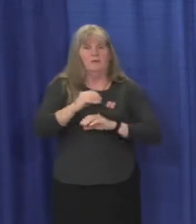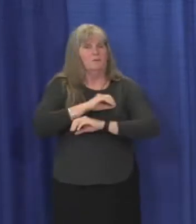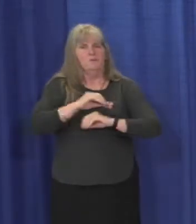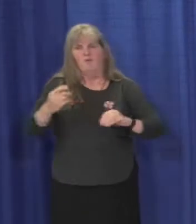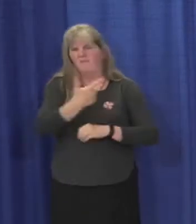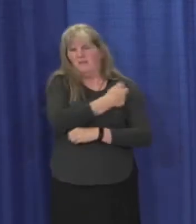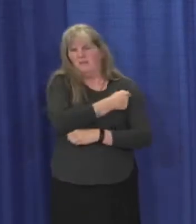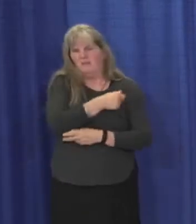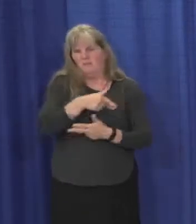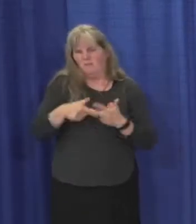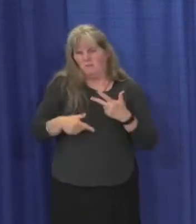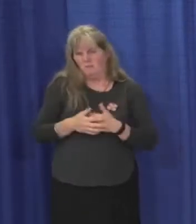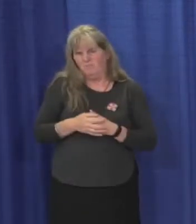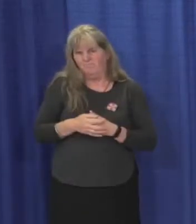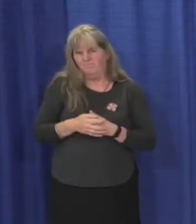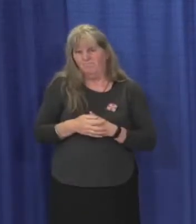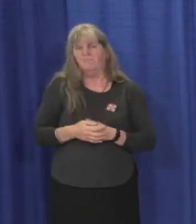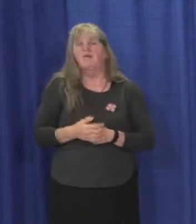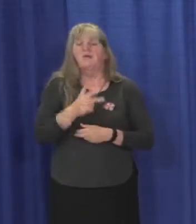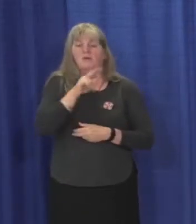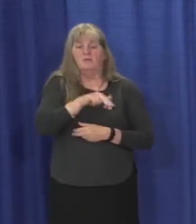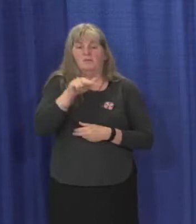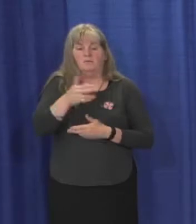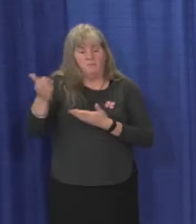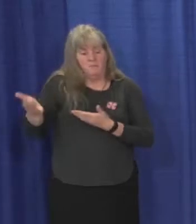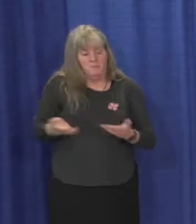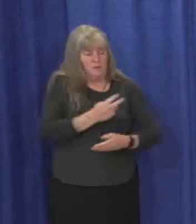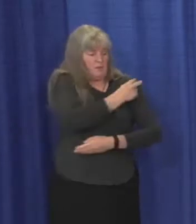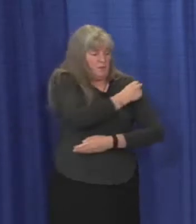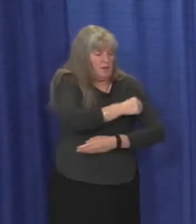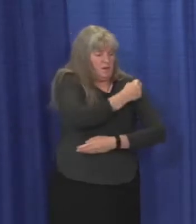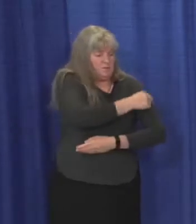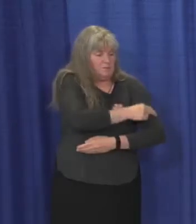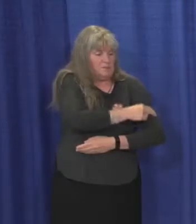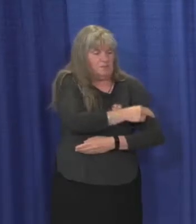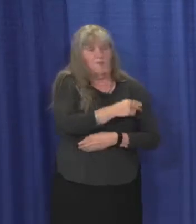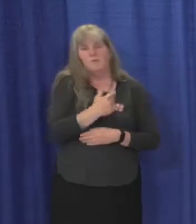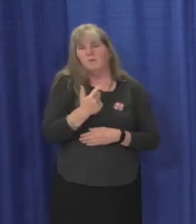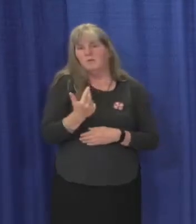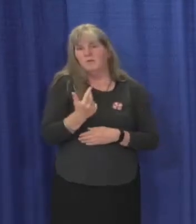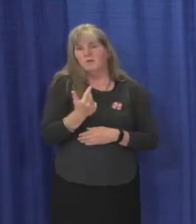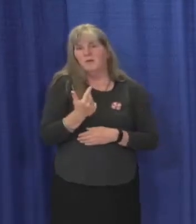vaccinated. 33 people hospitalized, three